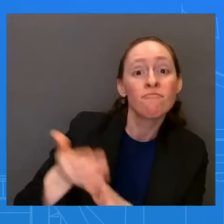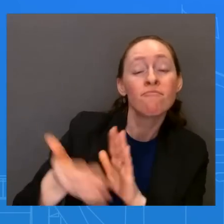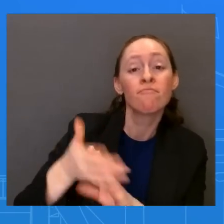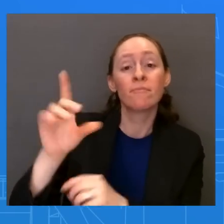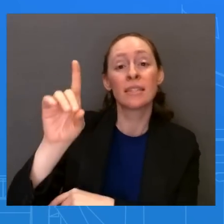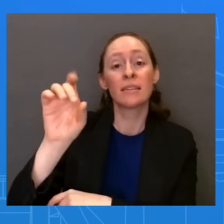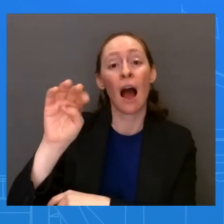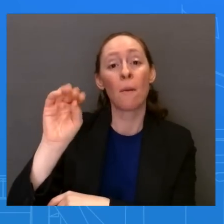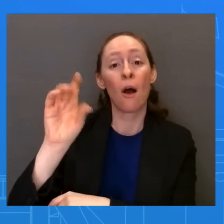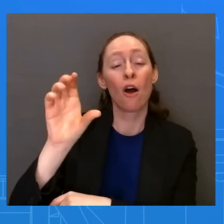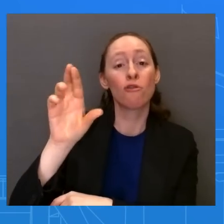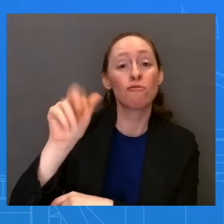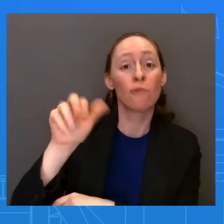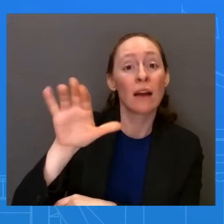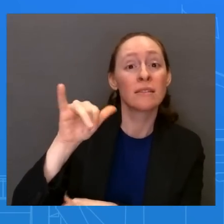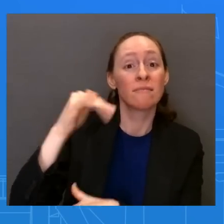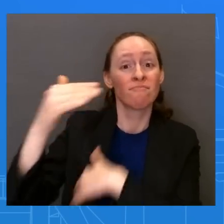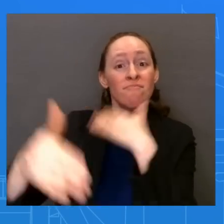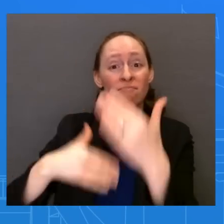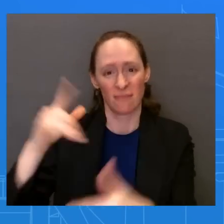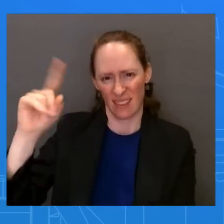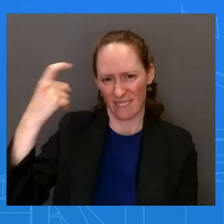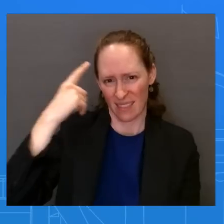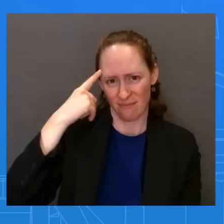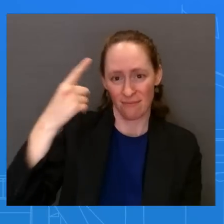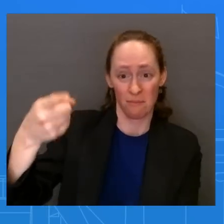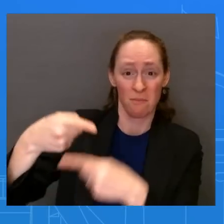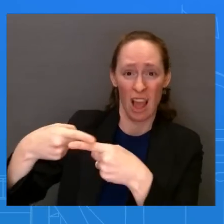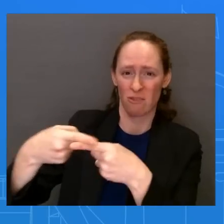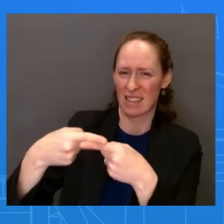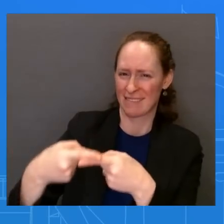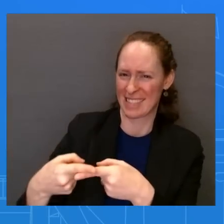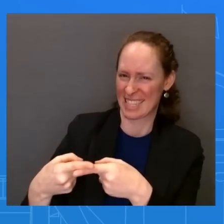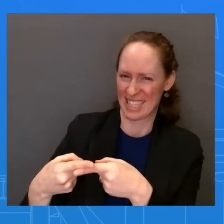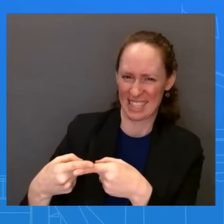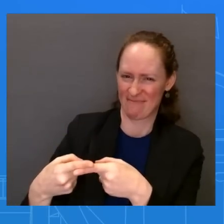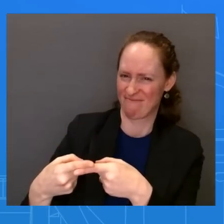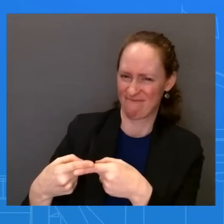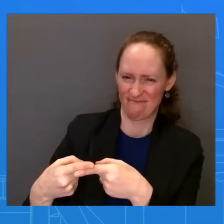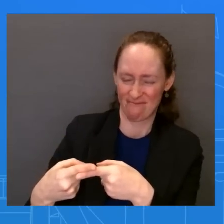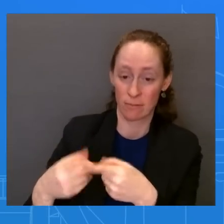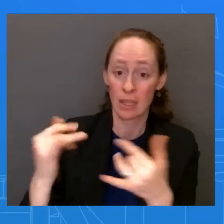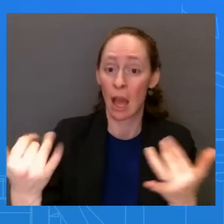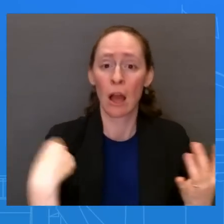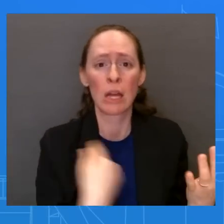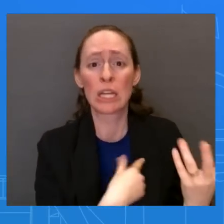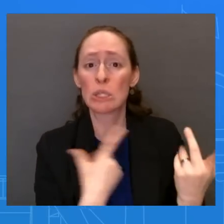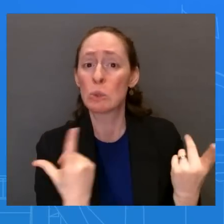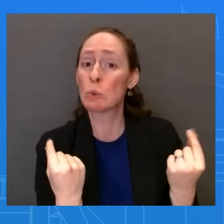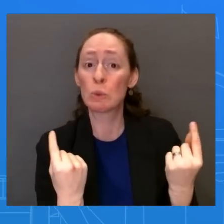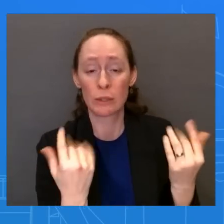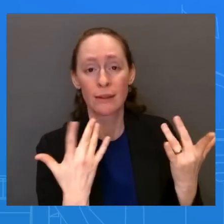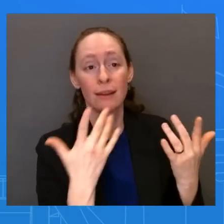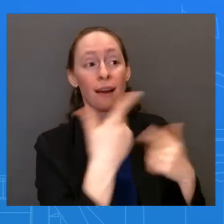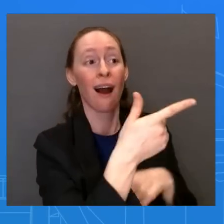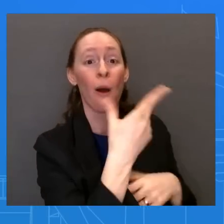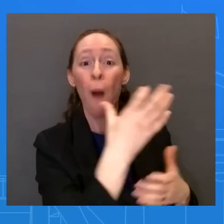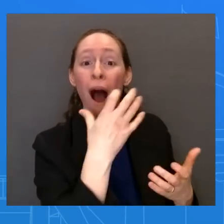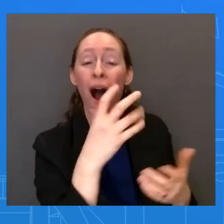to impose visa restrictions on 25 individuals for their involvement in undermining Belarus's democracy. The U.S. --